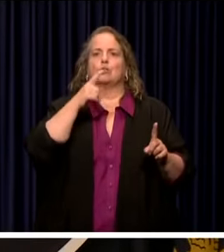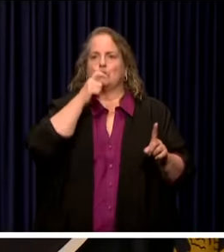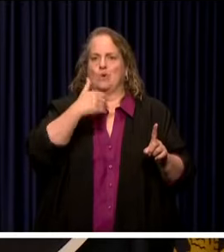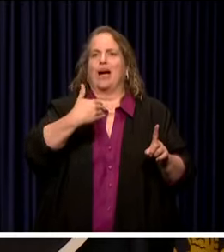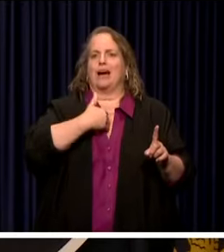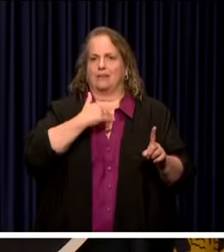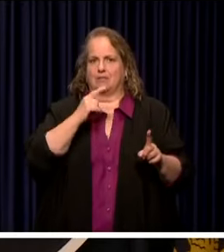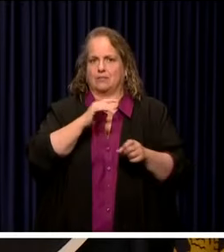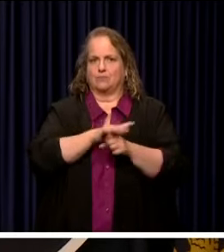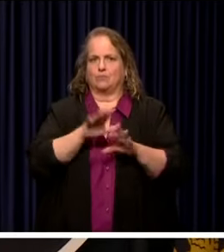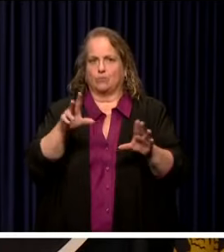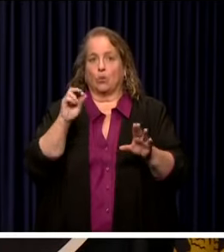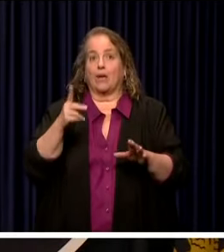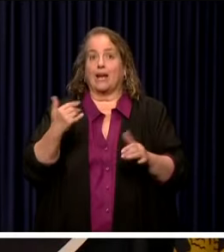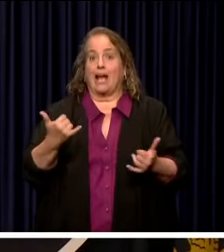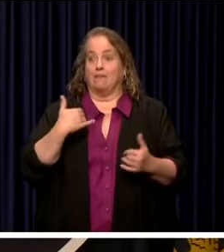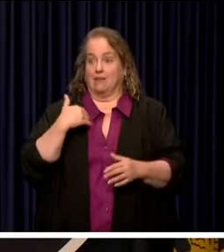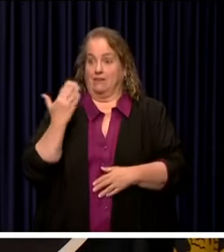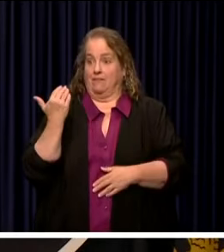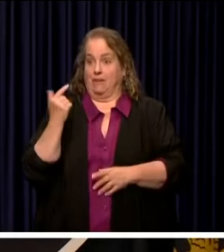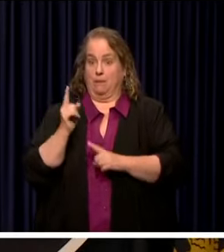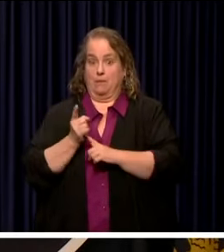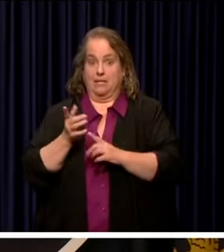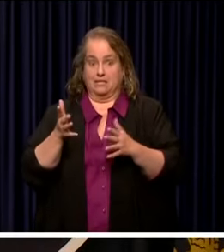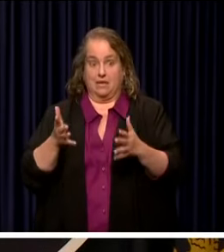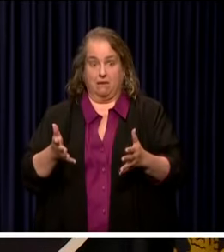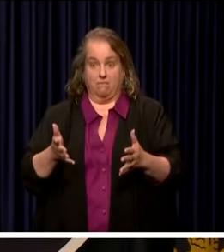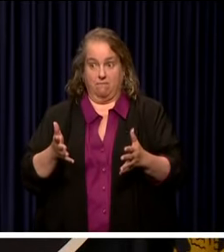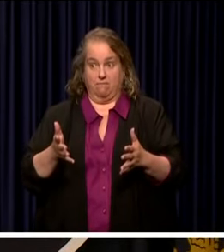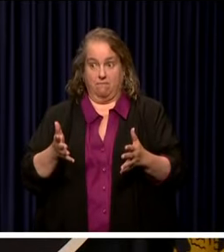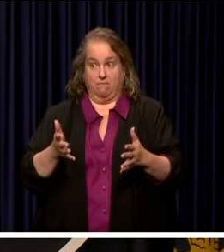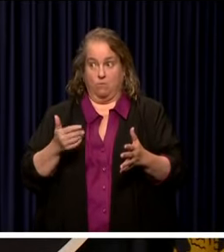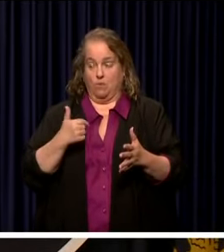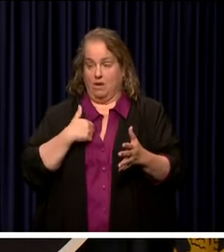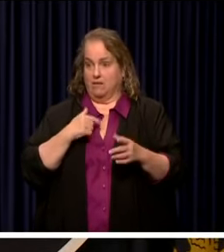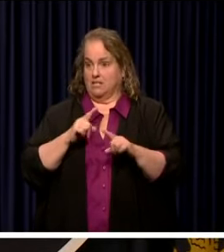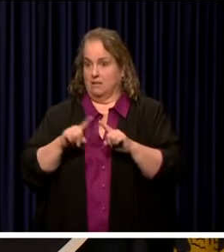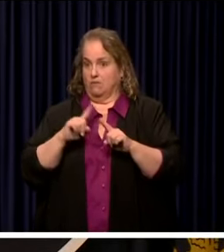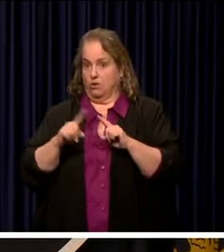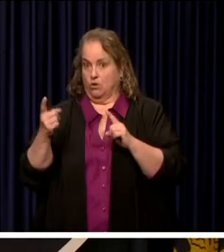FIRST ONES BEING -- OR ATTEMPTING TO DO THIS, AND LAB